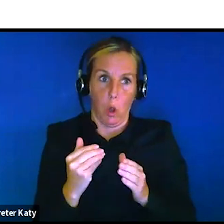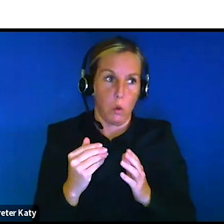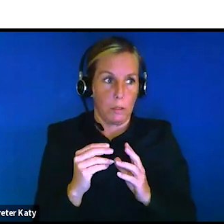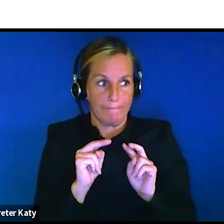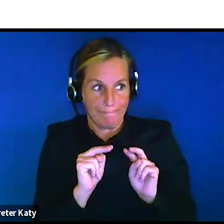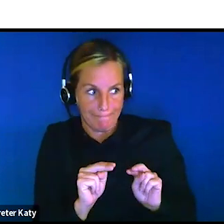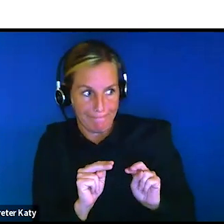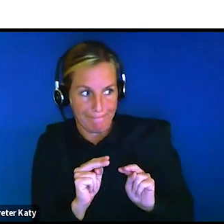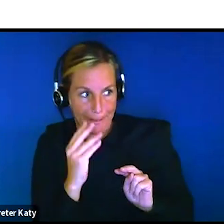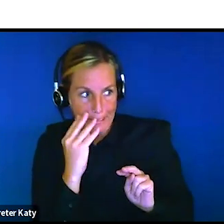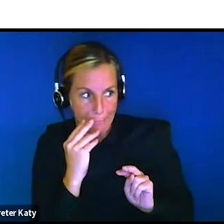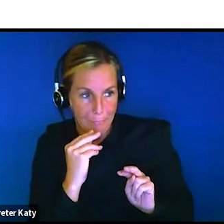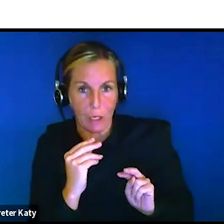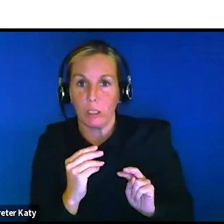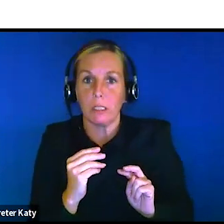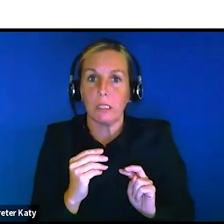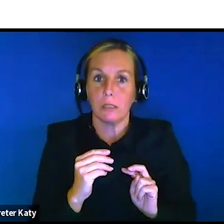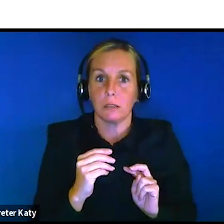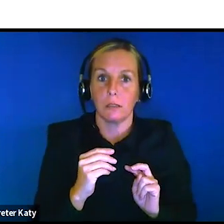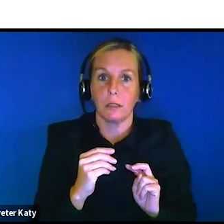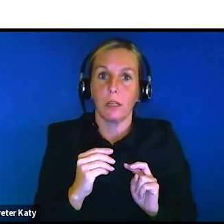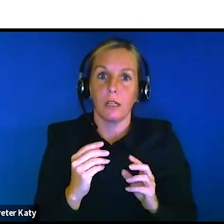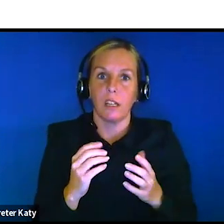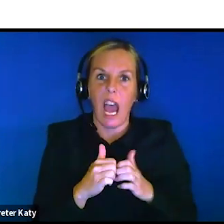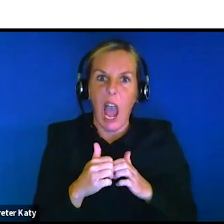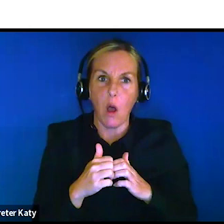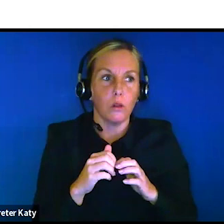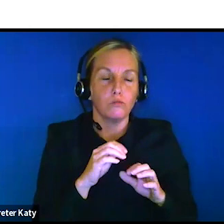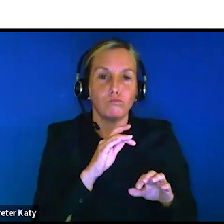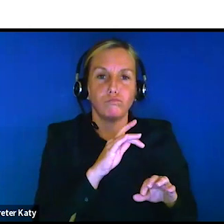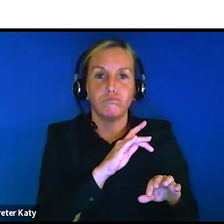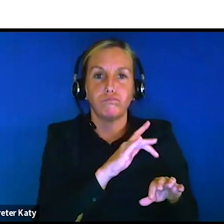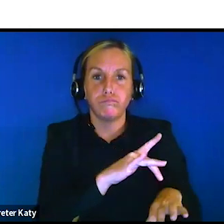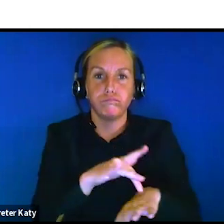in a number of states through site visits. But we've also had convenings,